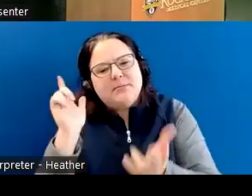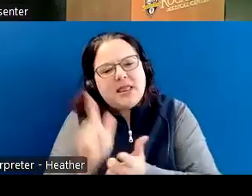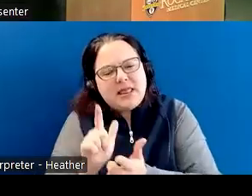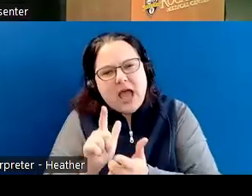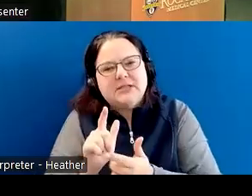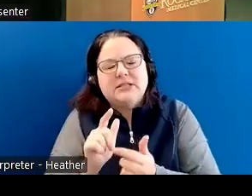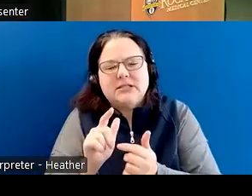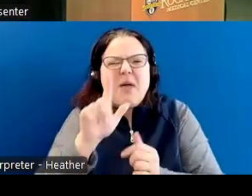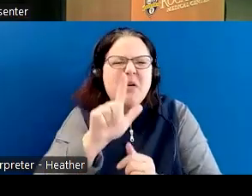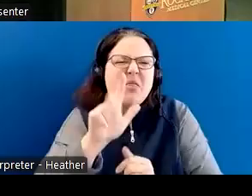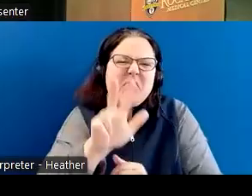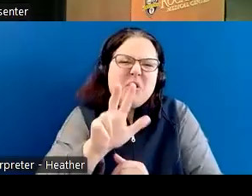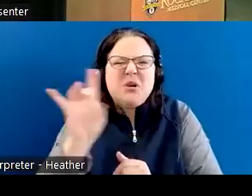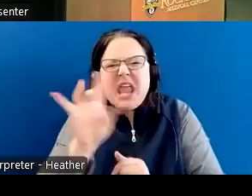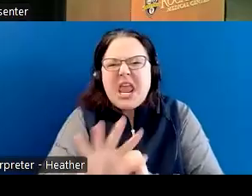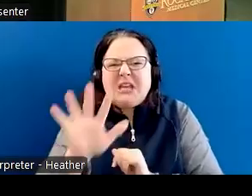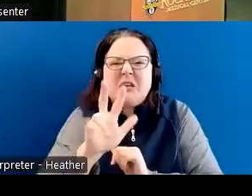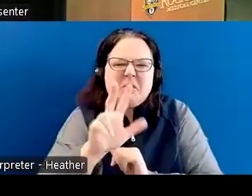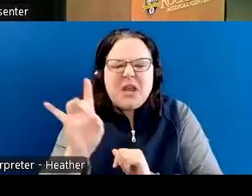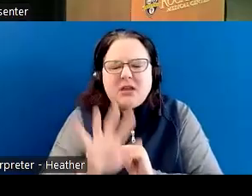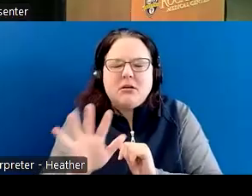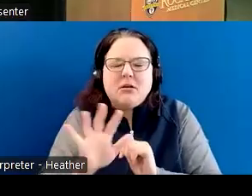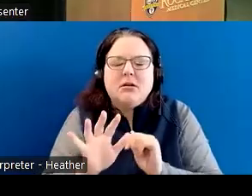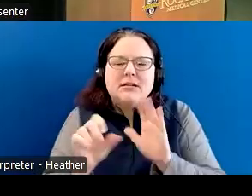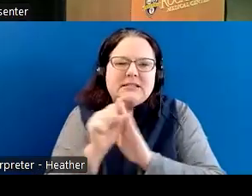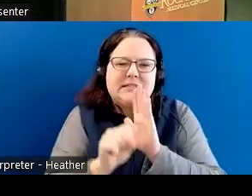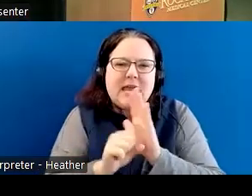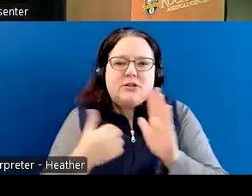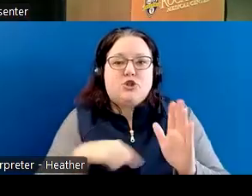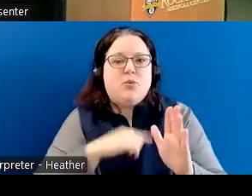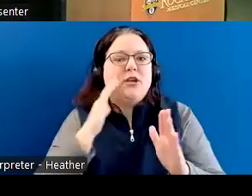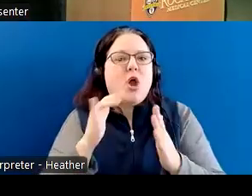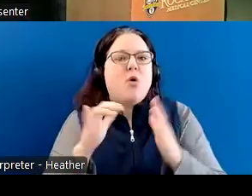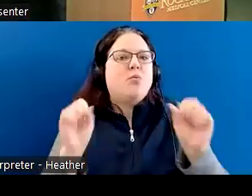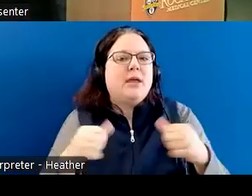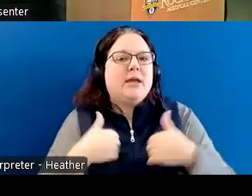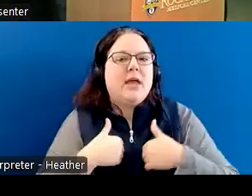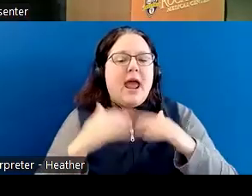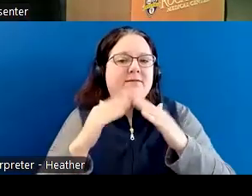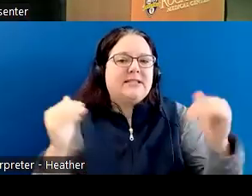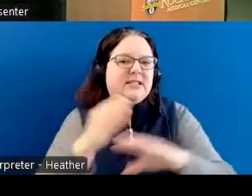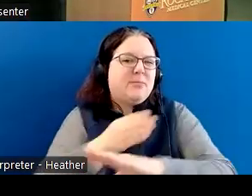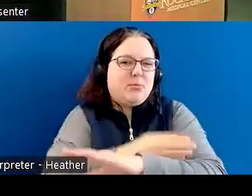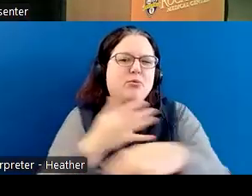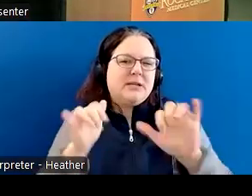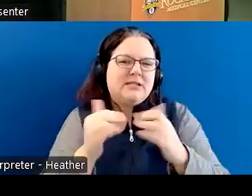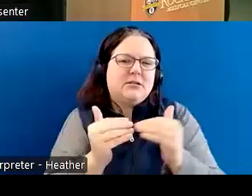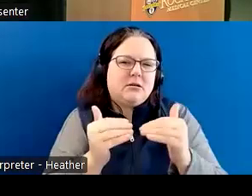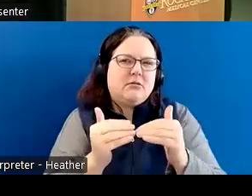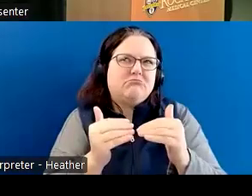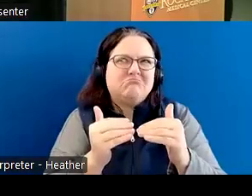services. Uh and so we know that there's still room for system improvement. Um so now we want